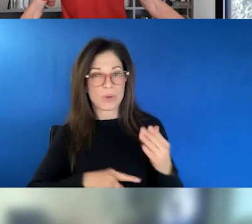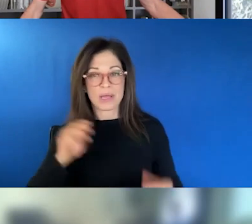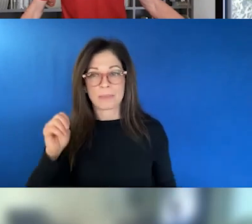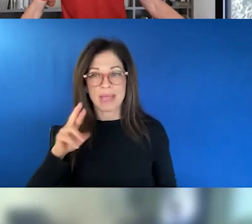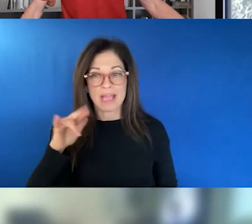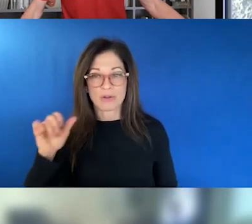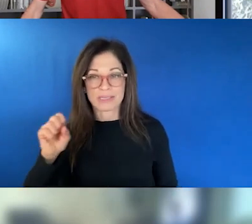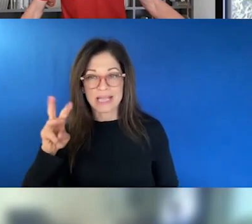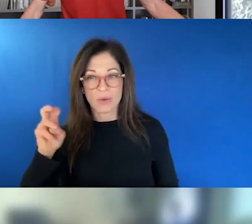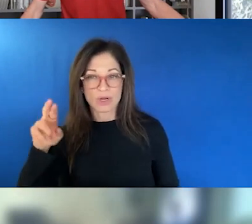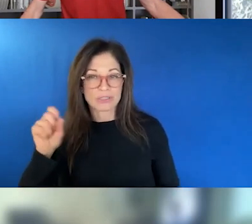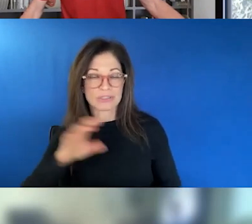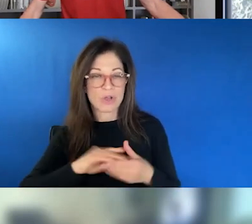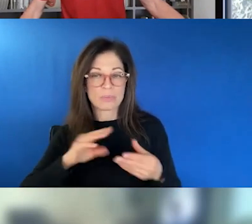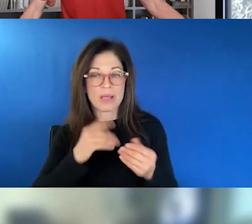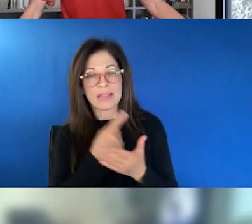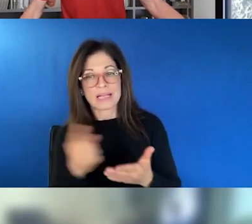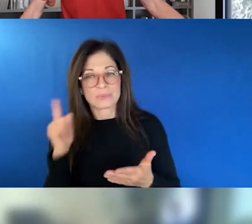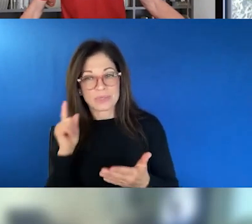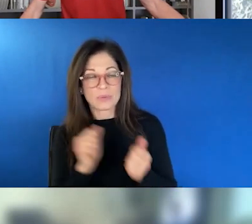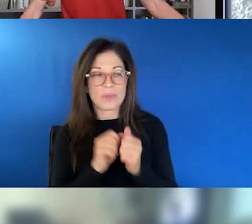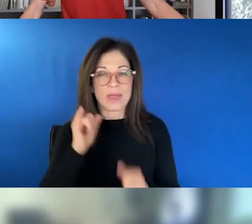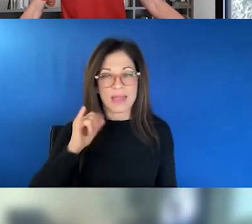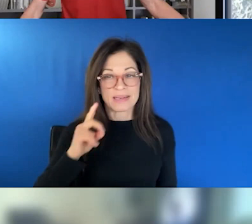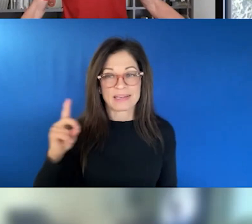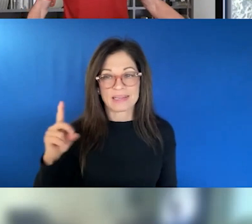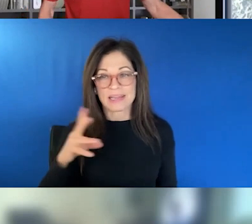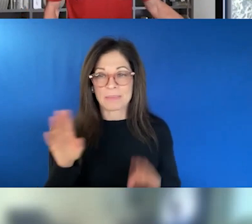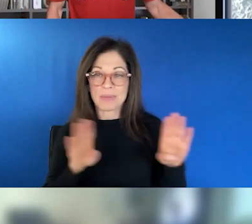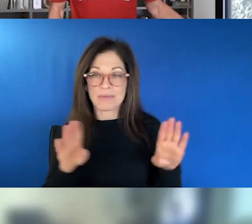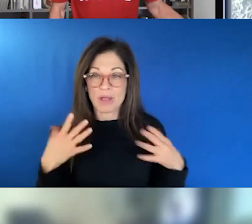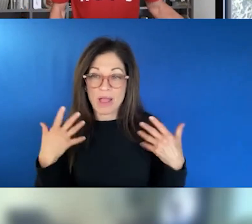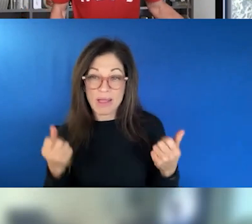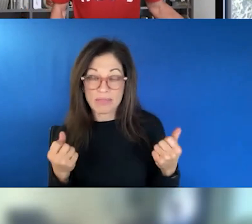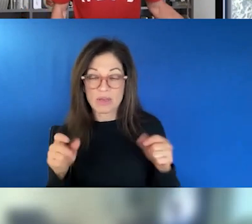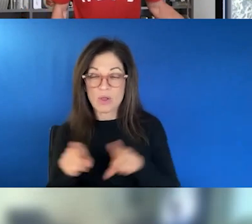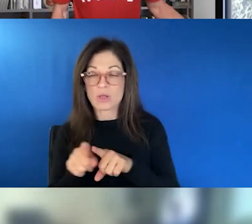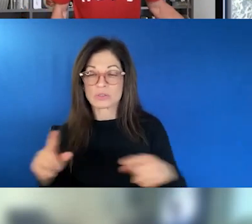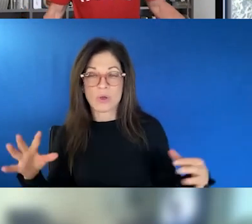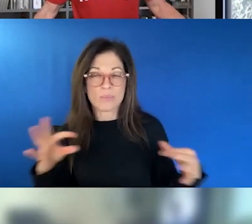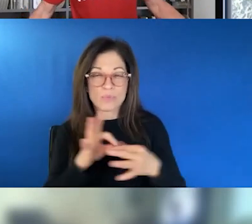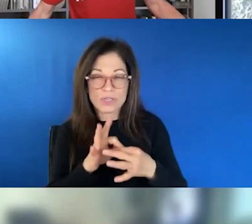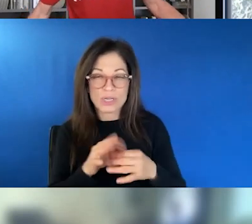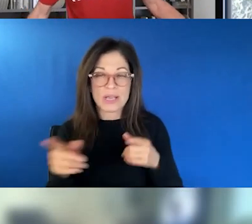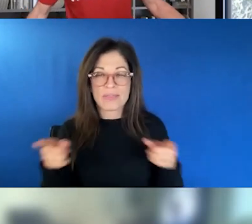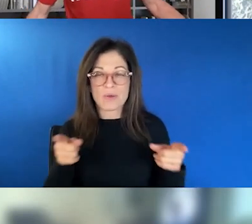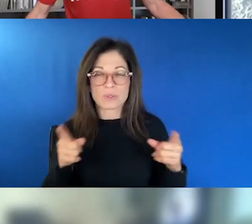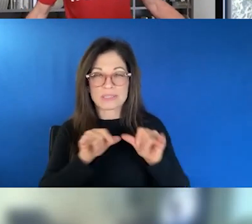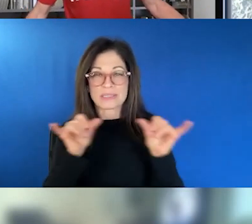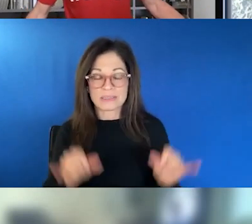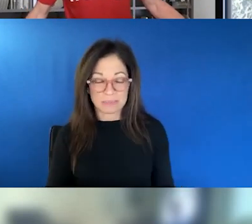ABOUT LAST WEEK WITH IDD AND BRIDGES THOSE SYSTEMS. WANTED TO